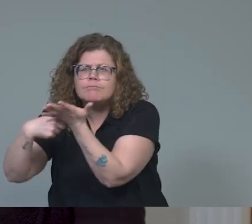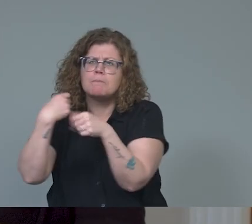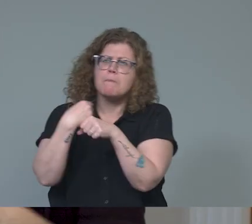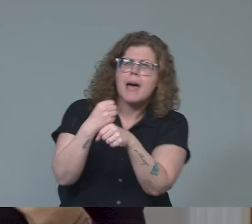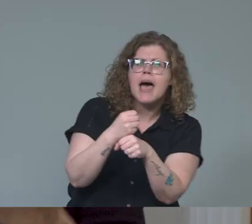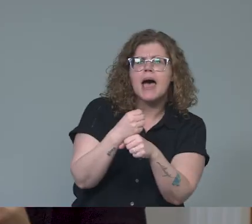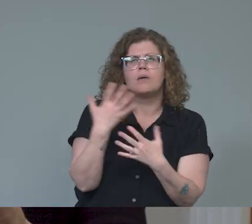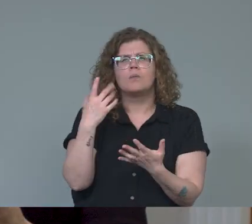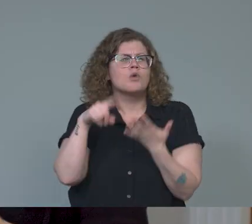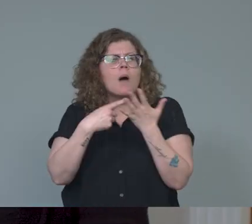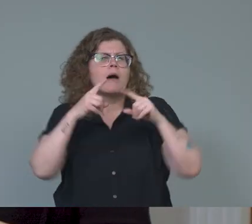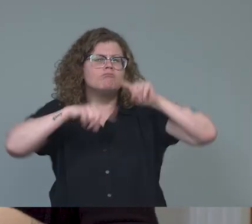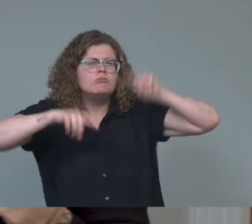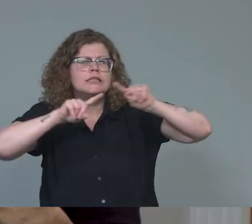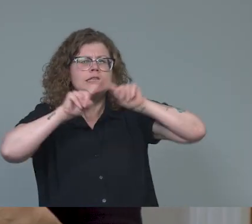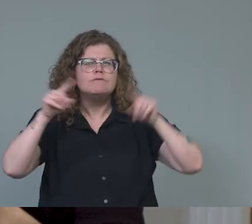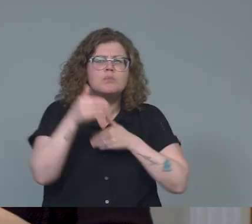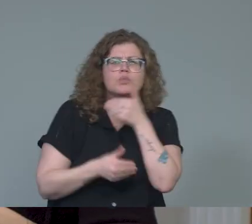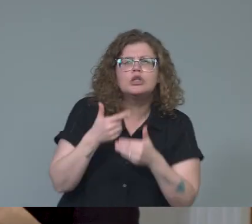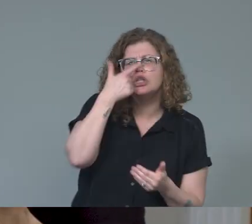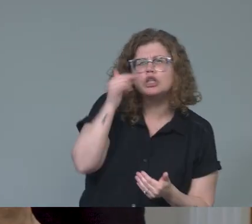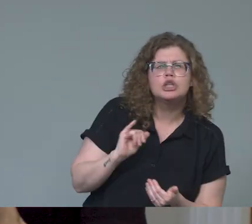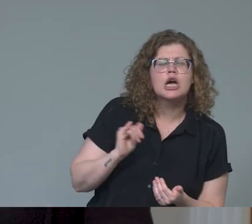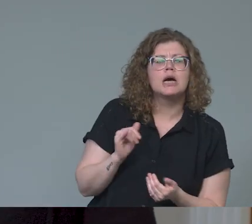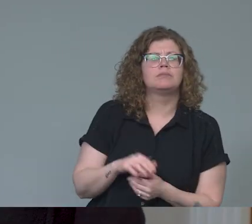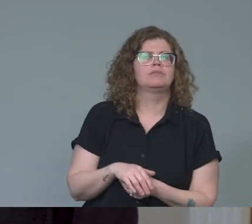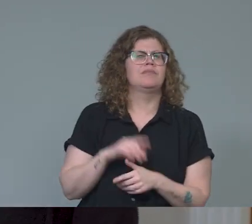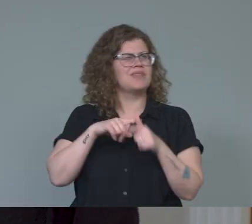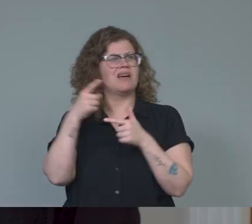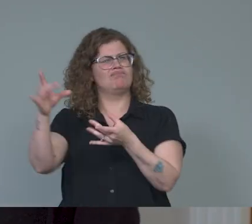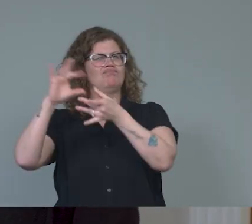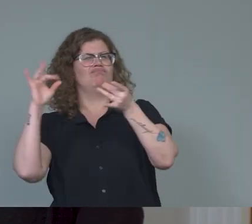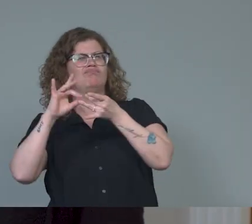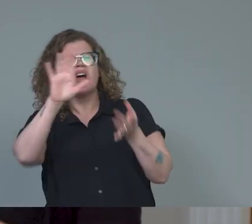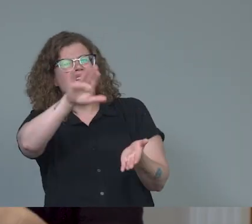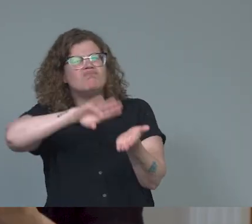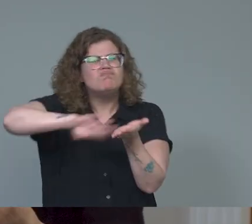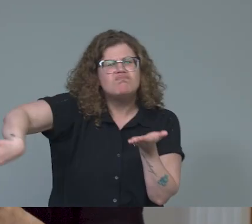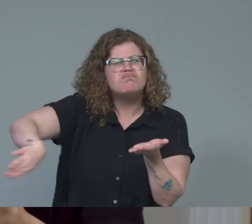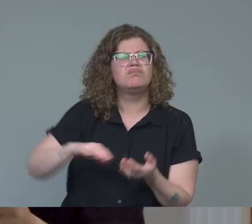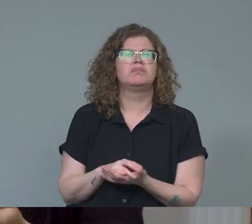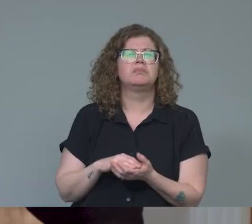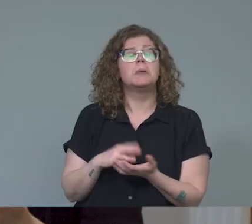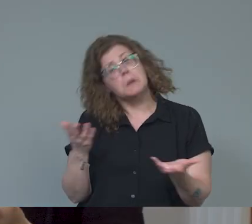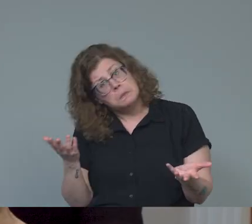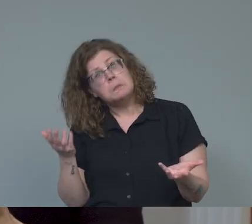that we, we talk about and then create this outcome in it. And so we talk about various different processes,